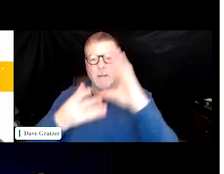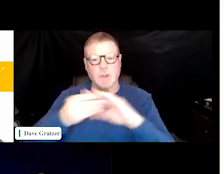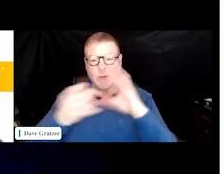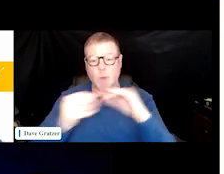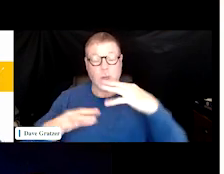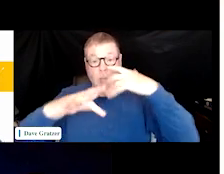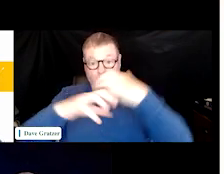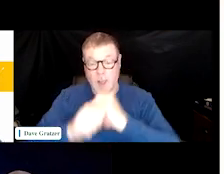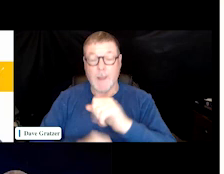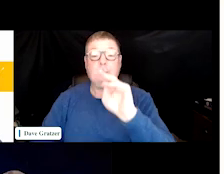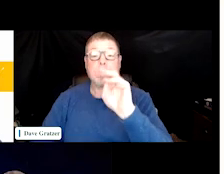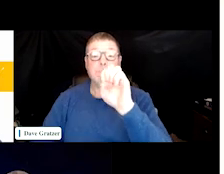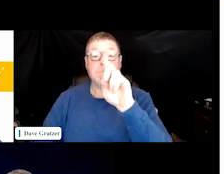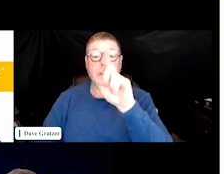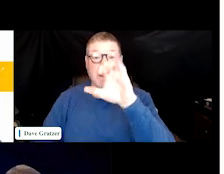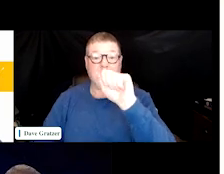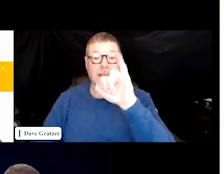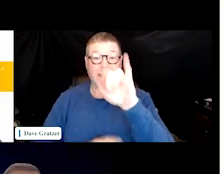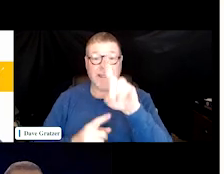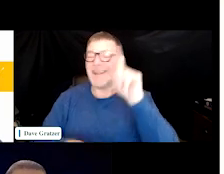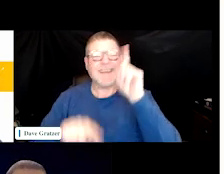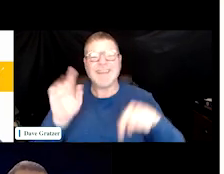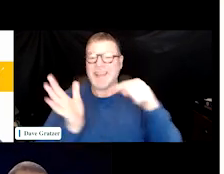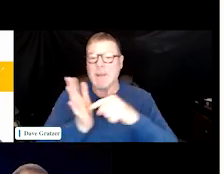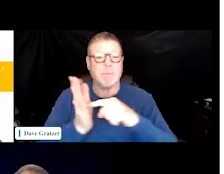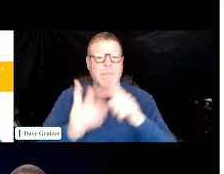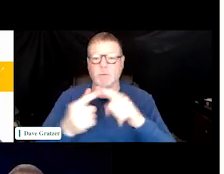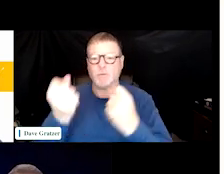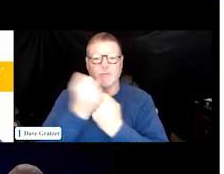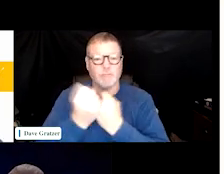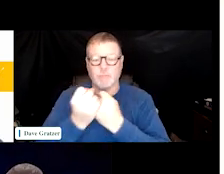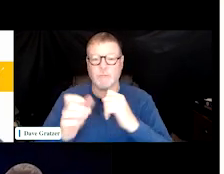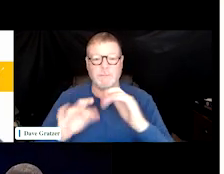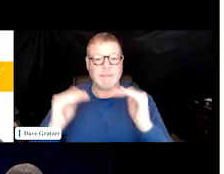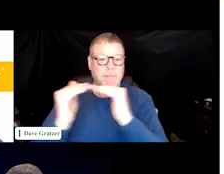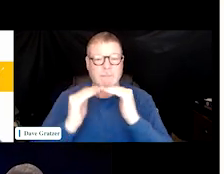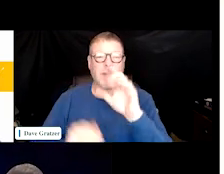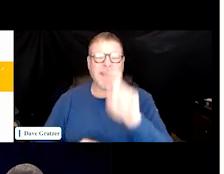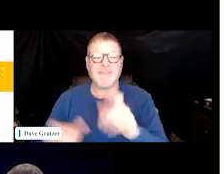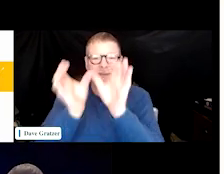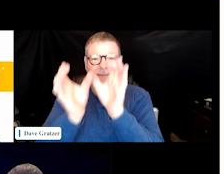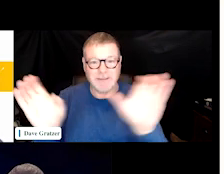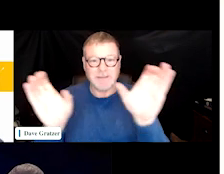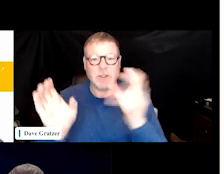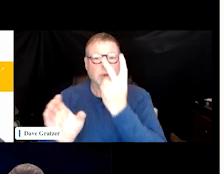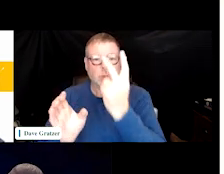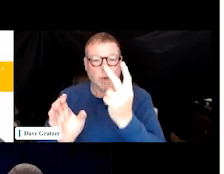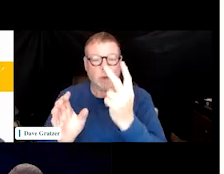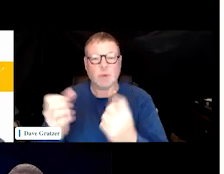Medicaid wasn't always billable for peer support, so we had two separate certification entities.